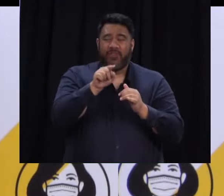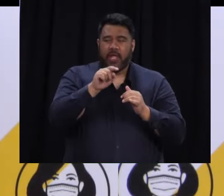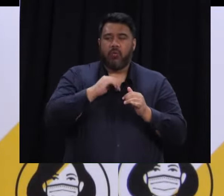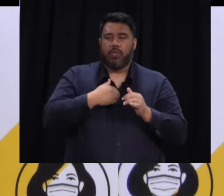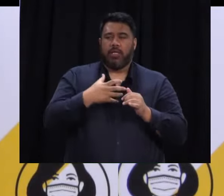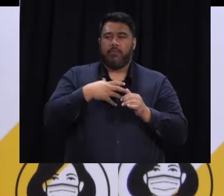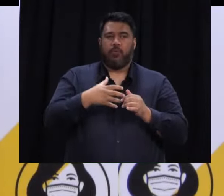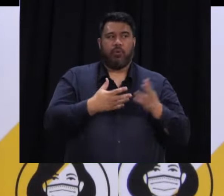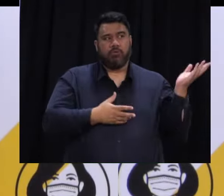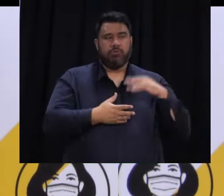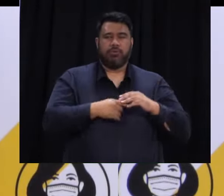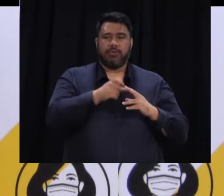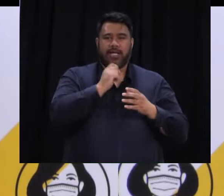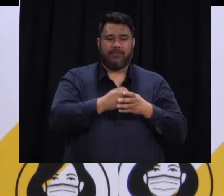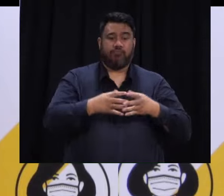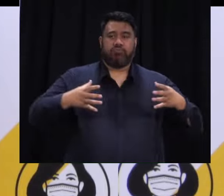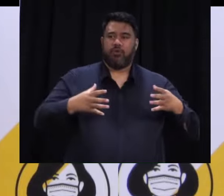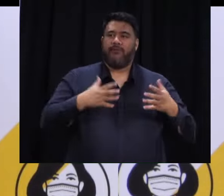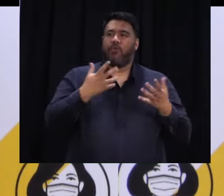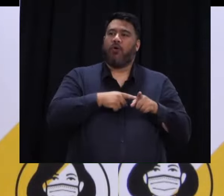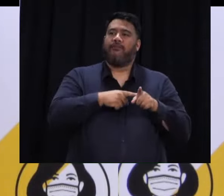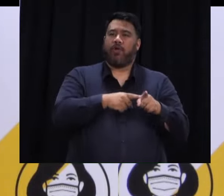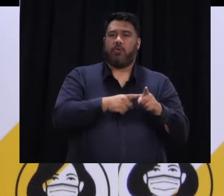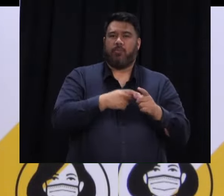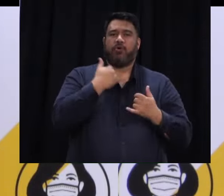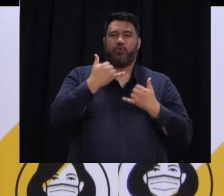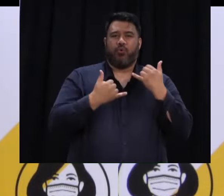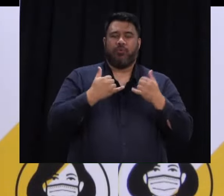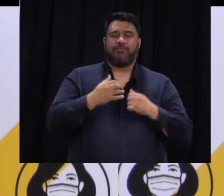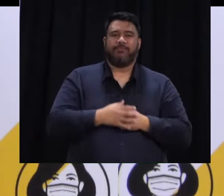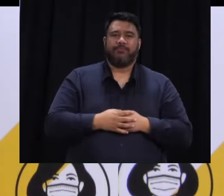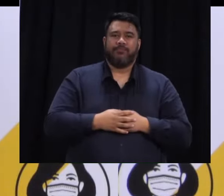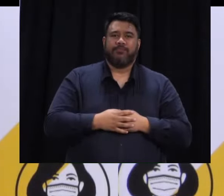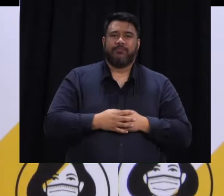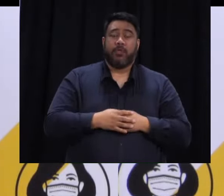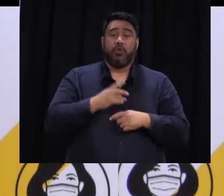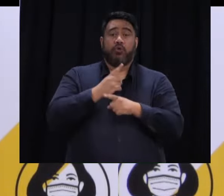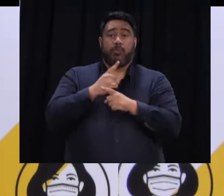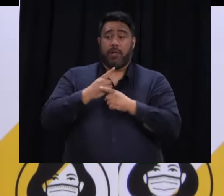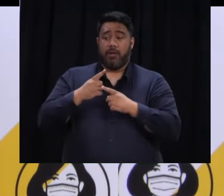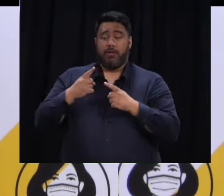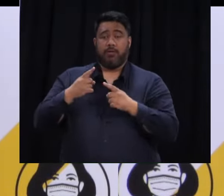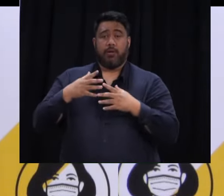calls. For close contacts, our approach has typically been daily follow-up calls. It is